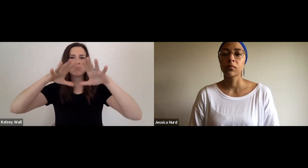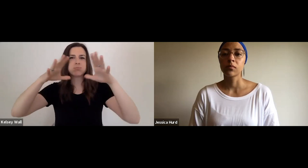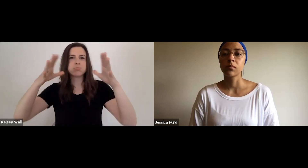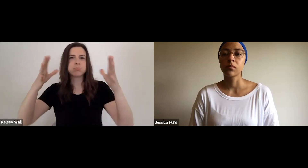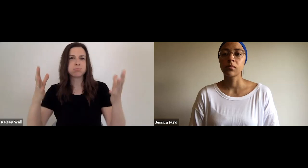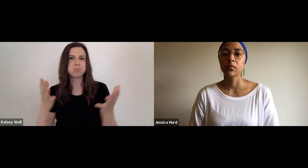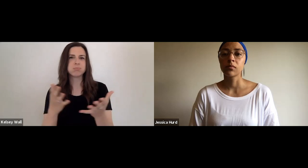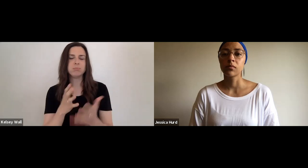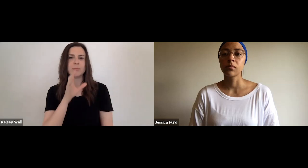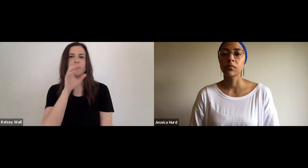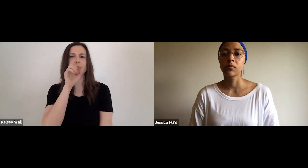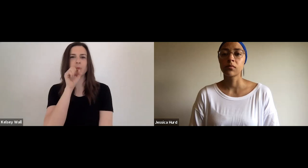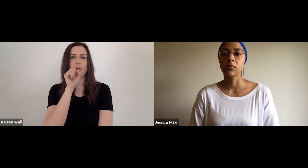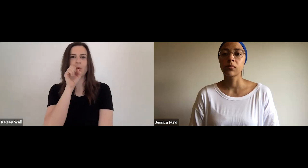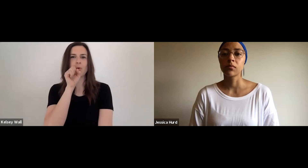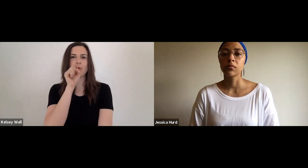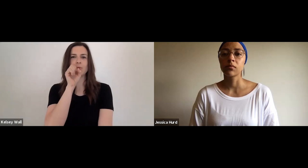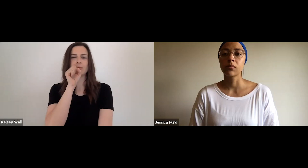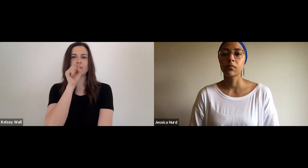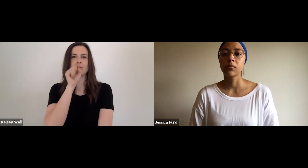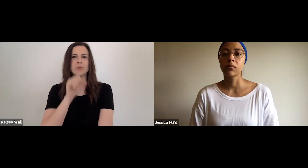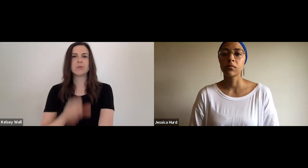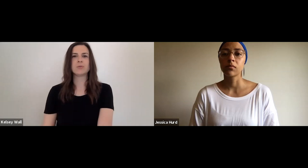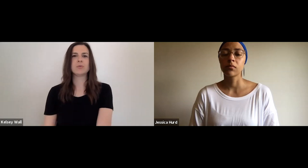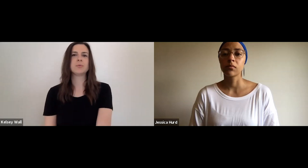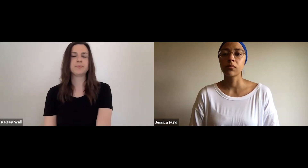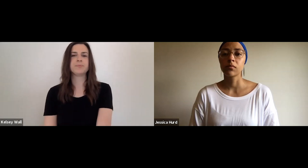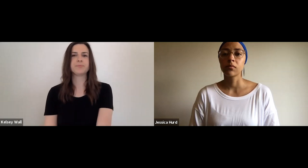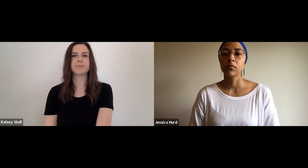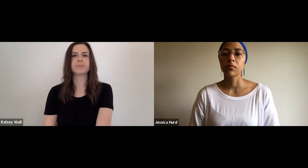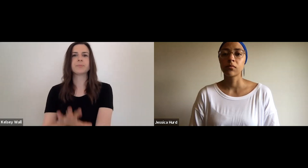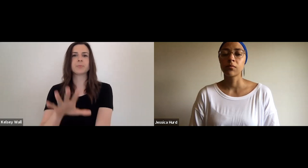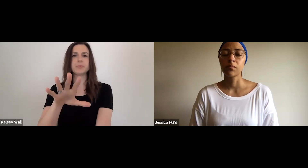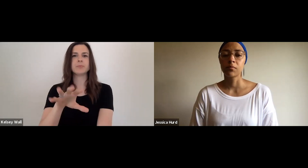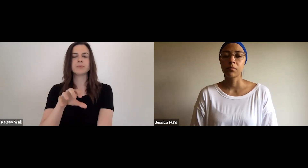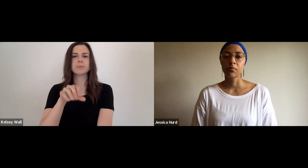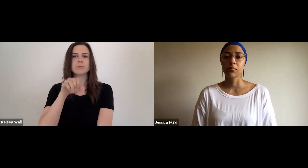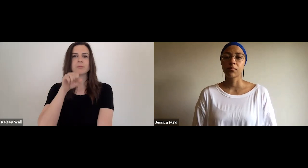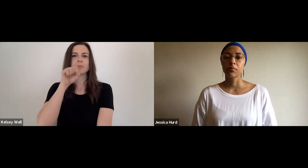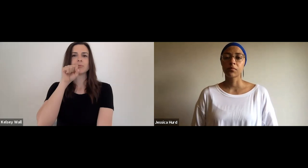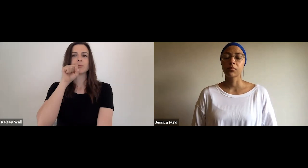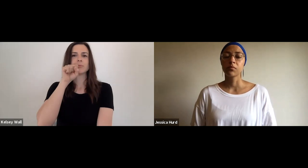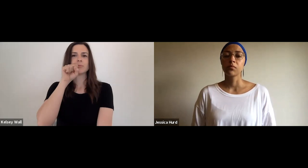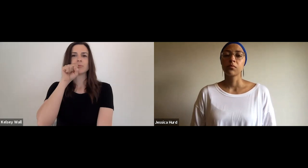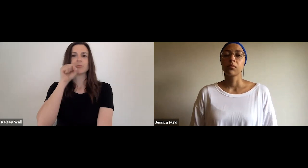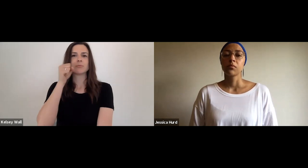and visualize a field of pumpkins or an apricot, anything that's orange.